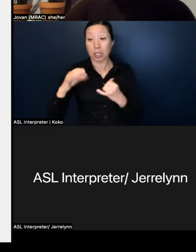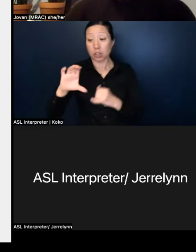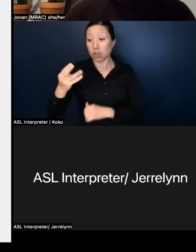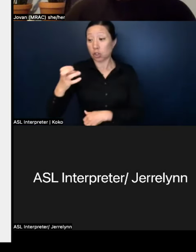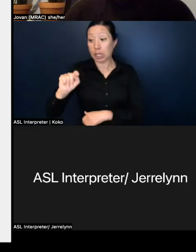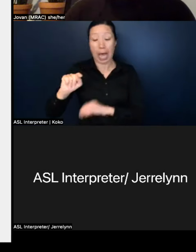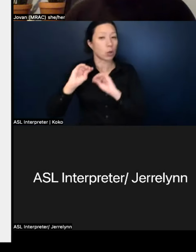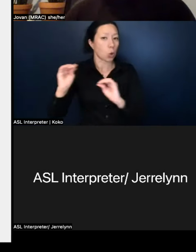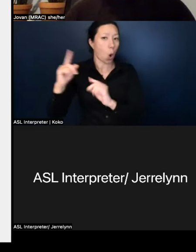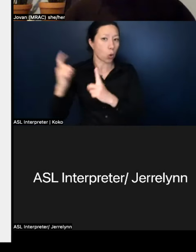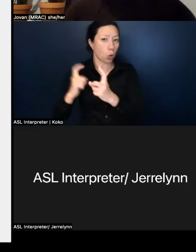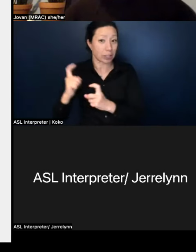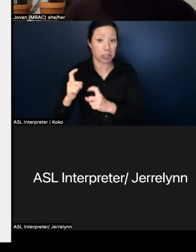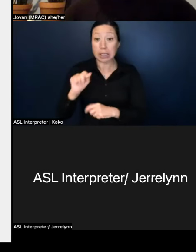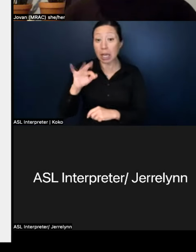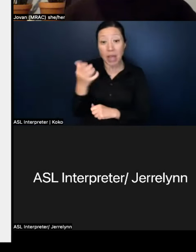or unmute and ask, feel free to do so.